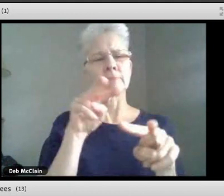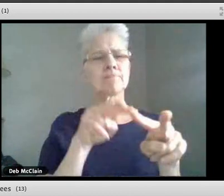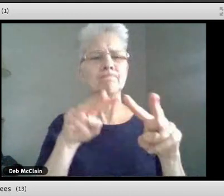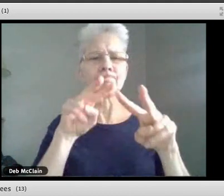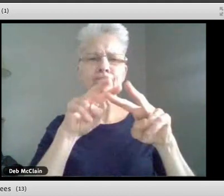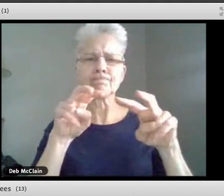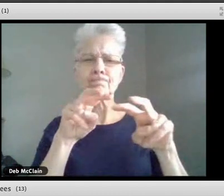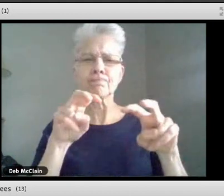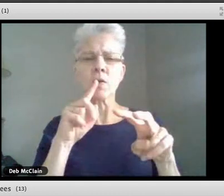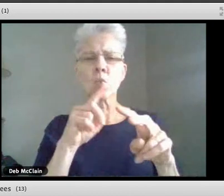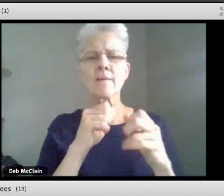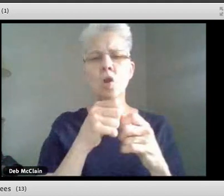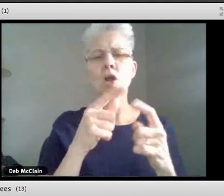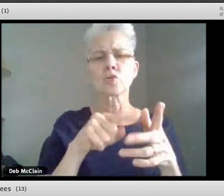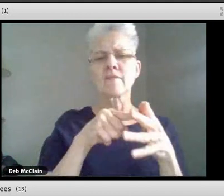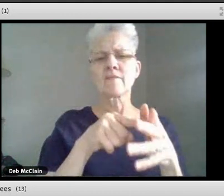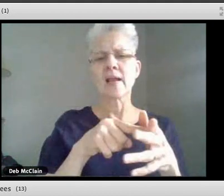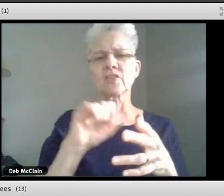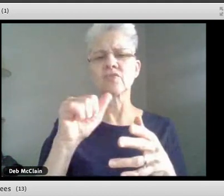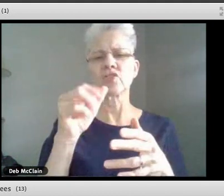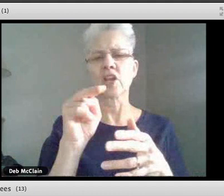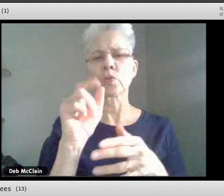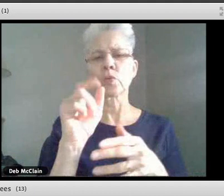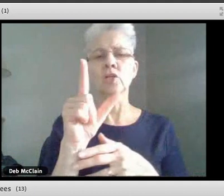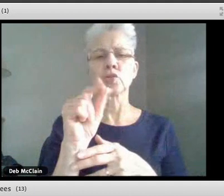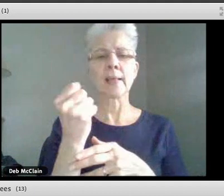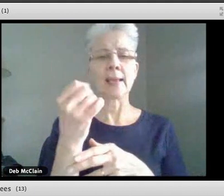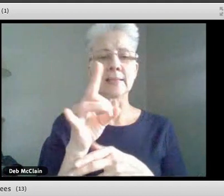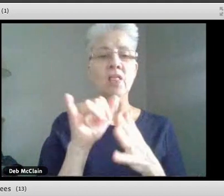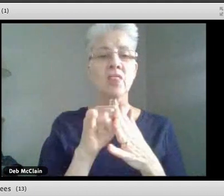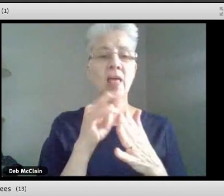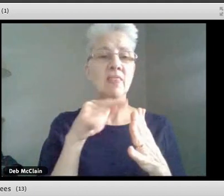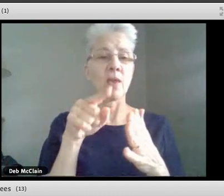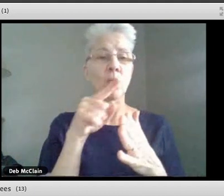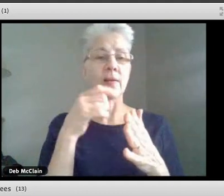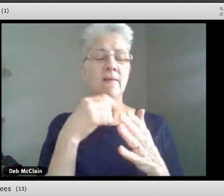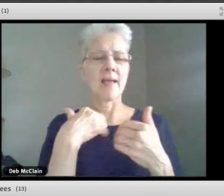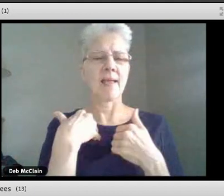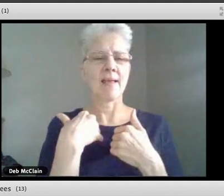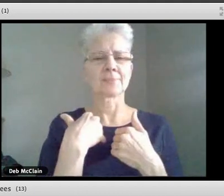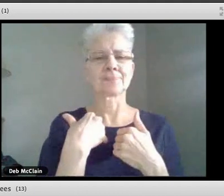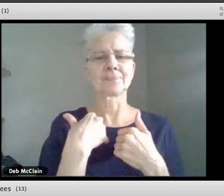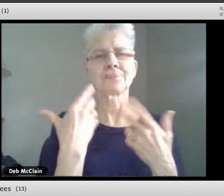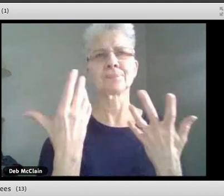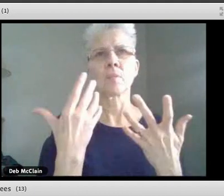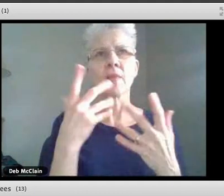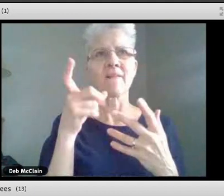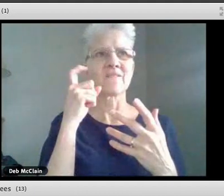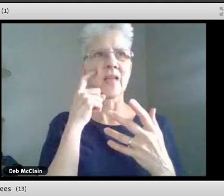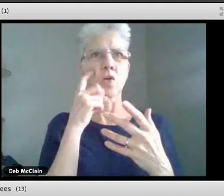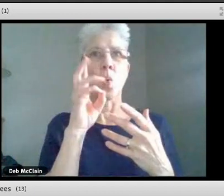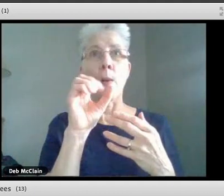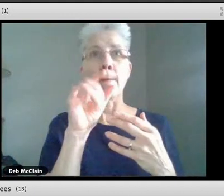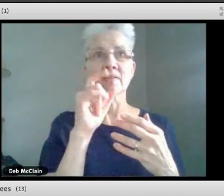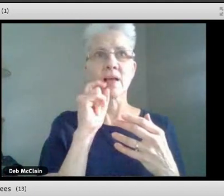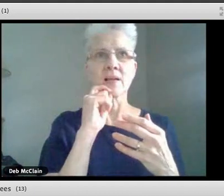January 2018, that they would have held federal websites to the AA level.